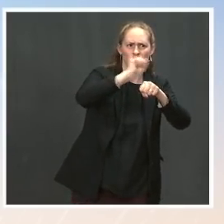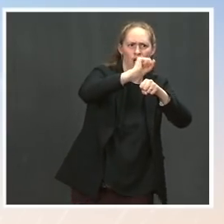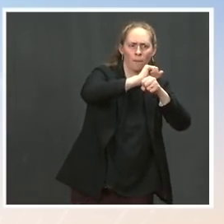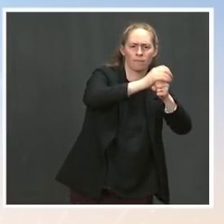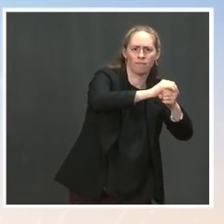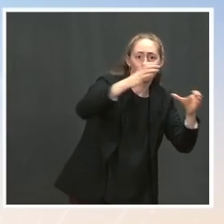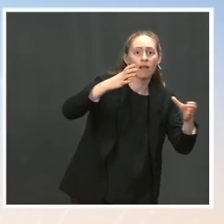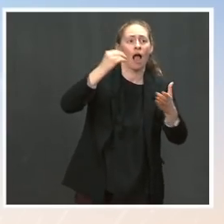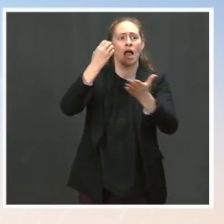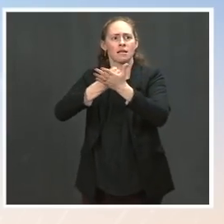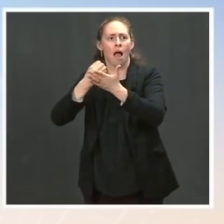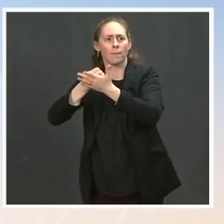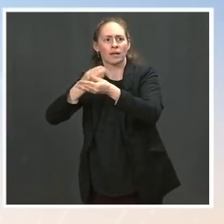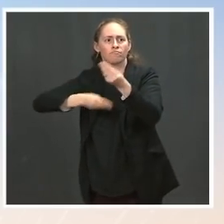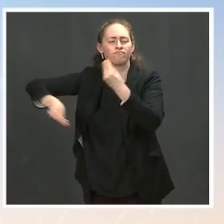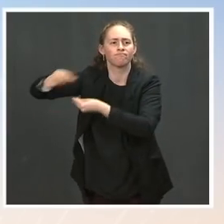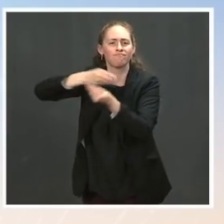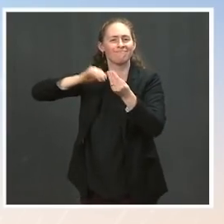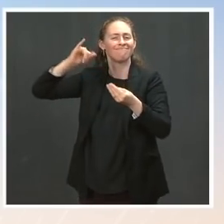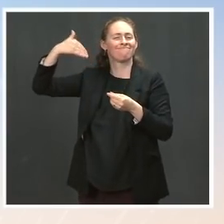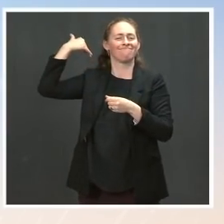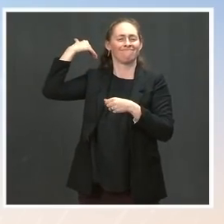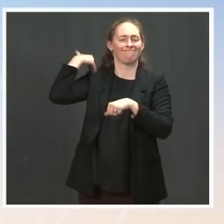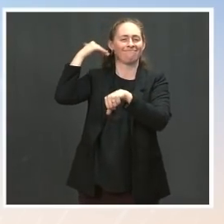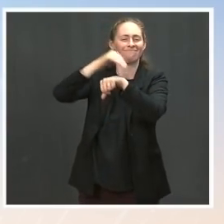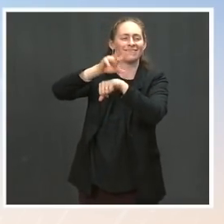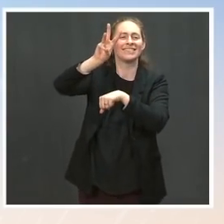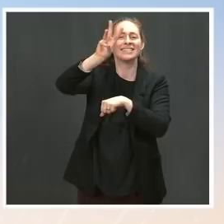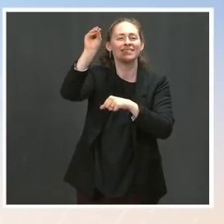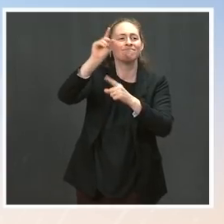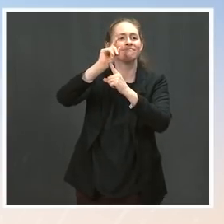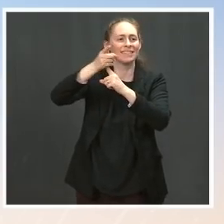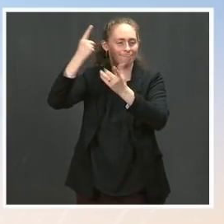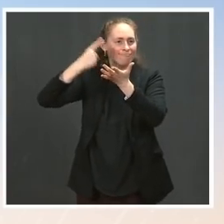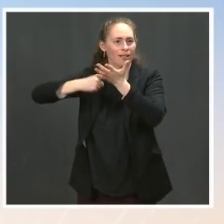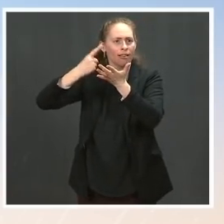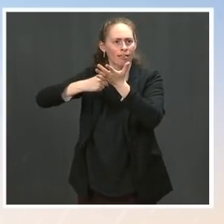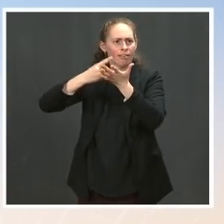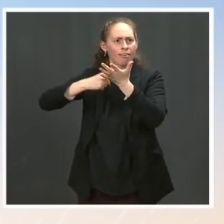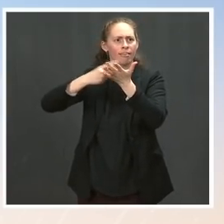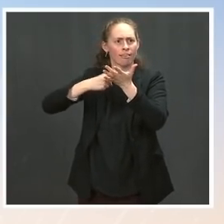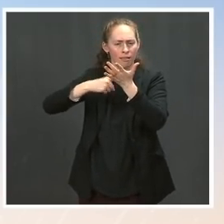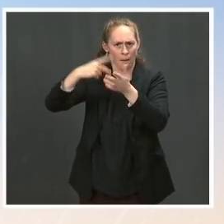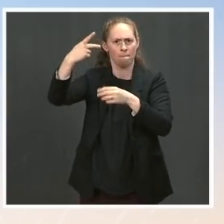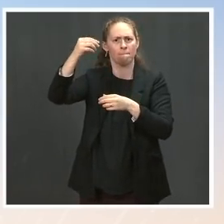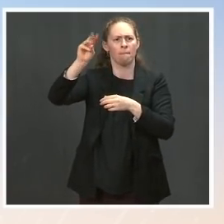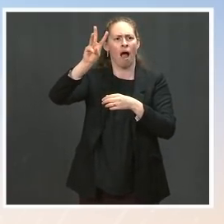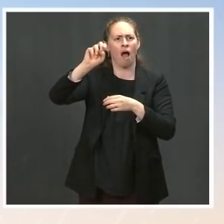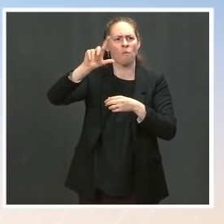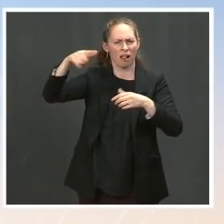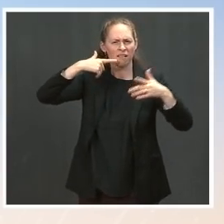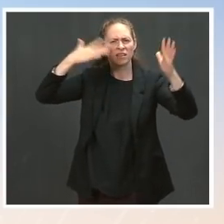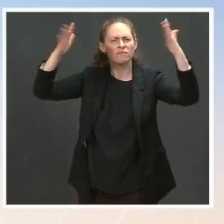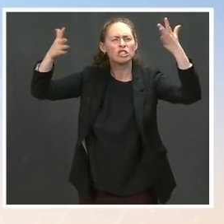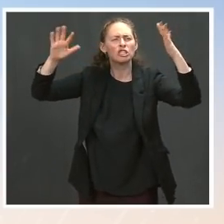Jerome Powell said he and other forecasters already see that happening. So I wonder if the optimistic outlook